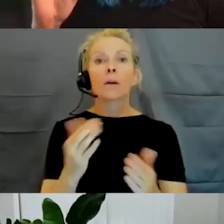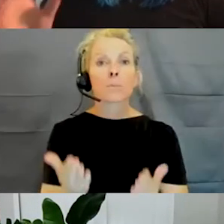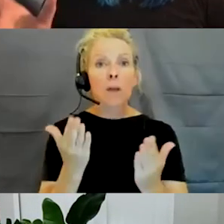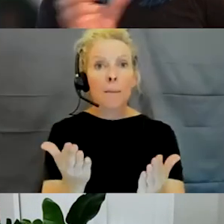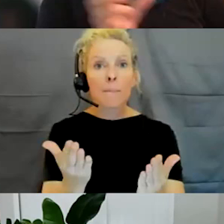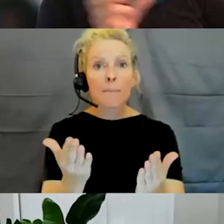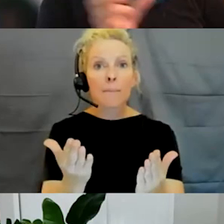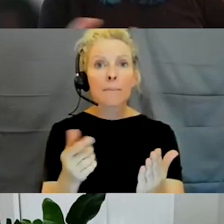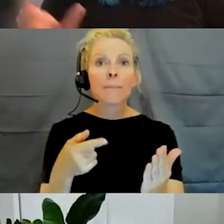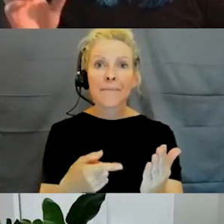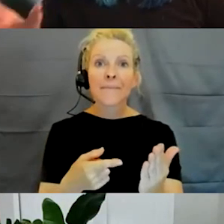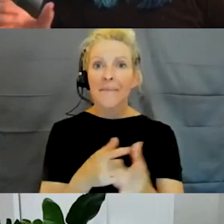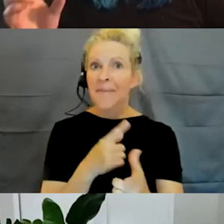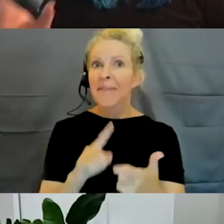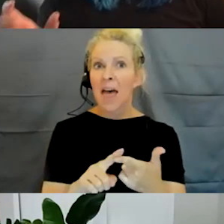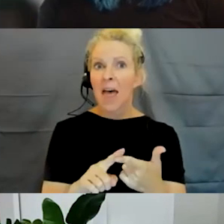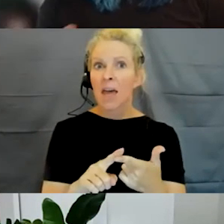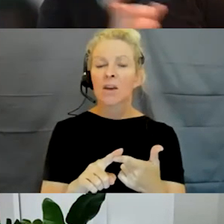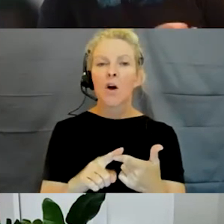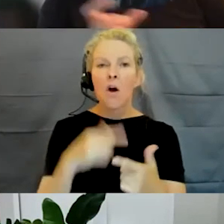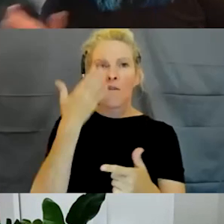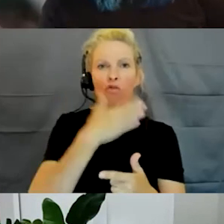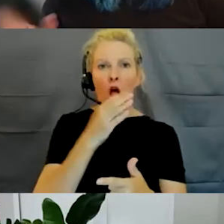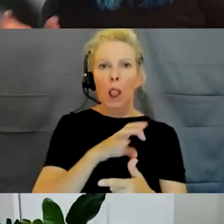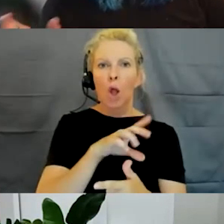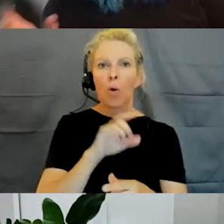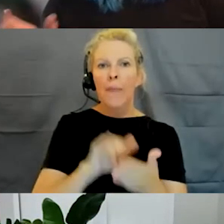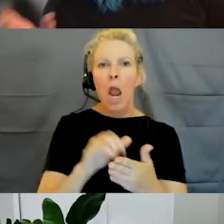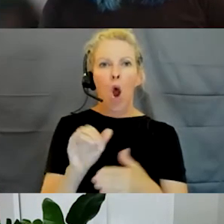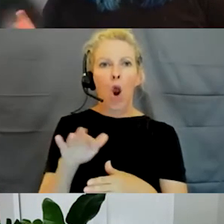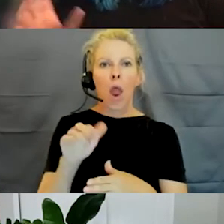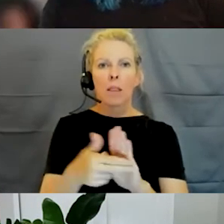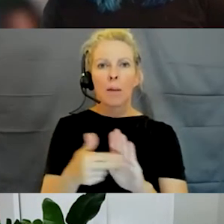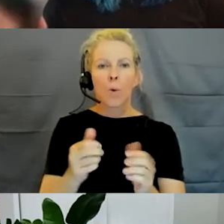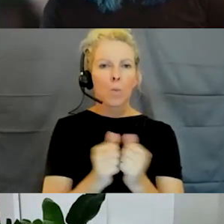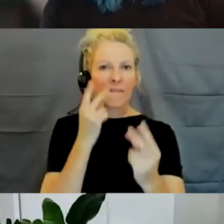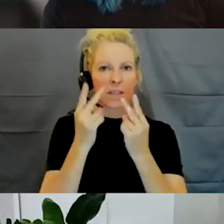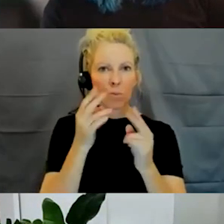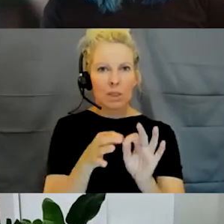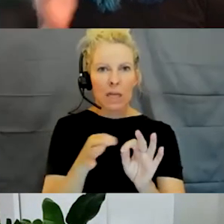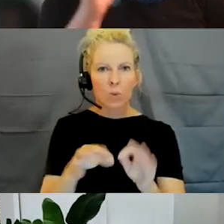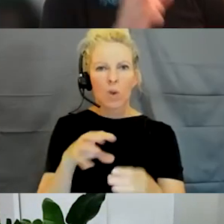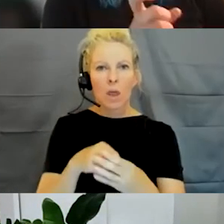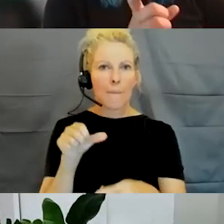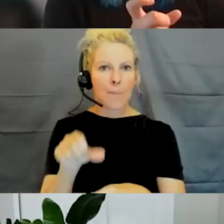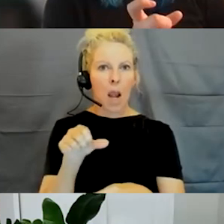front load that aria with the visible text that is in the button or whatever it may be. Frontload